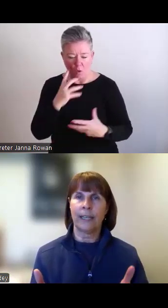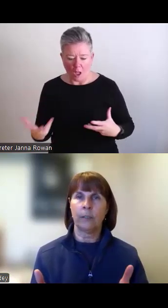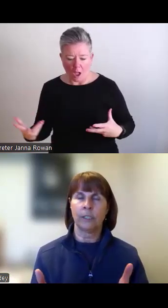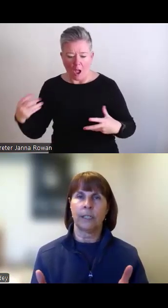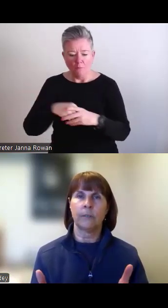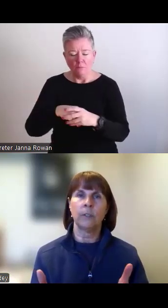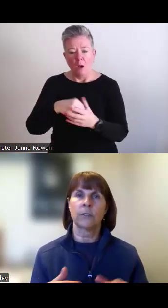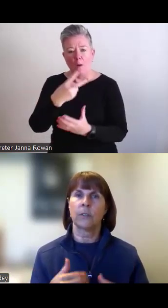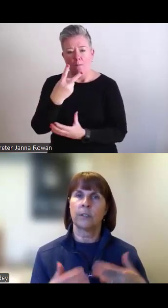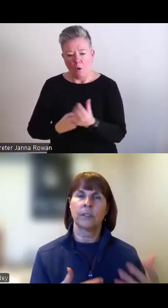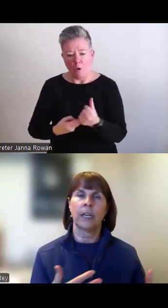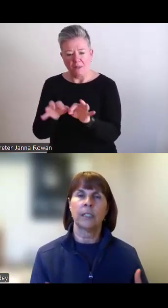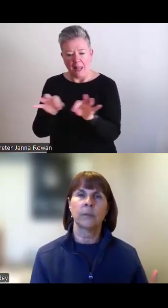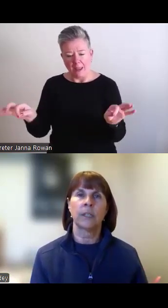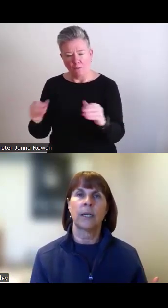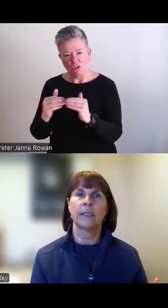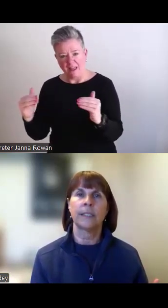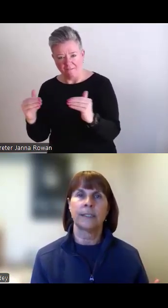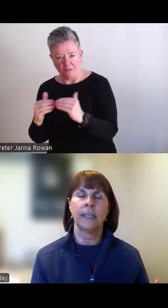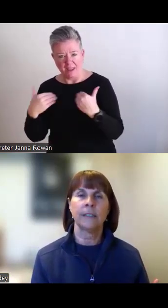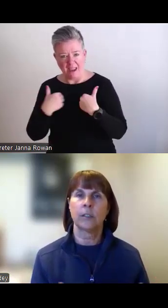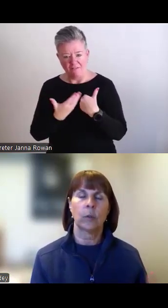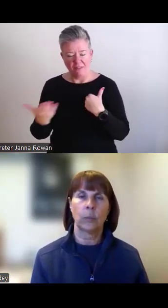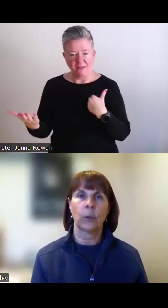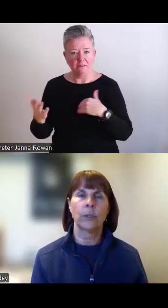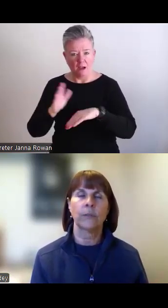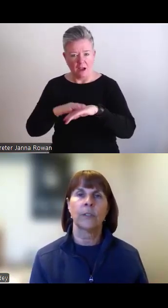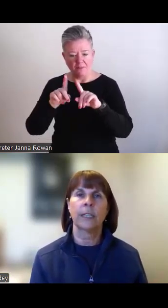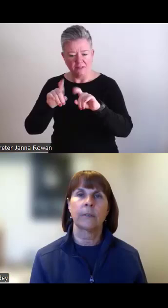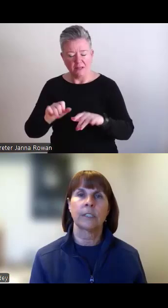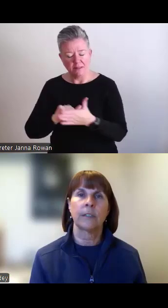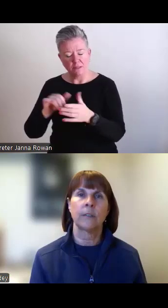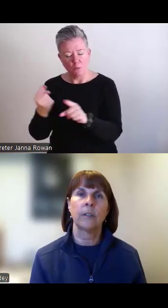child's language level so that there's items on the test that are appropriate for their language